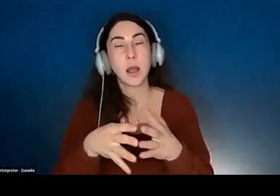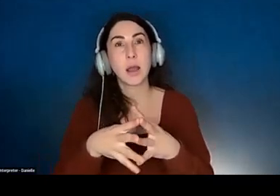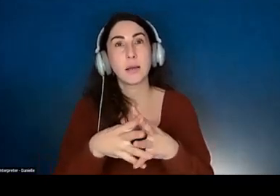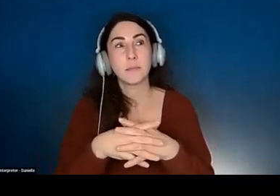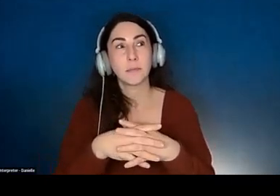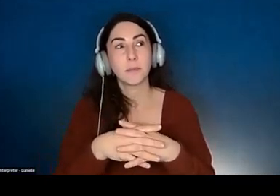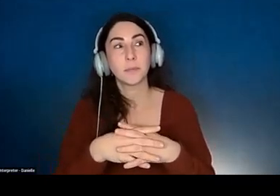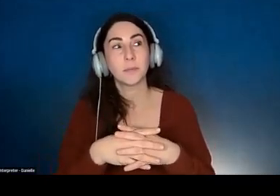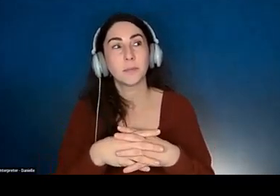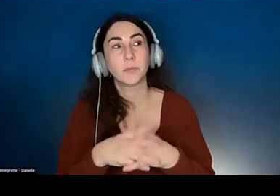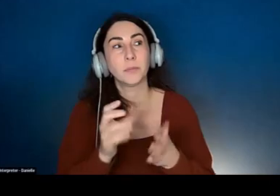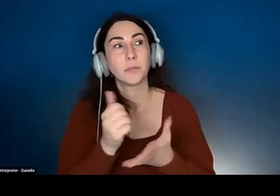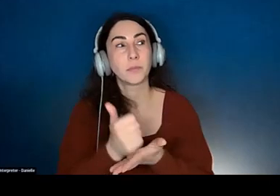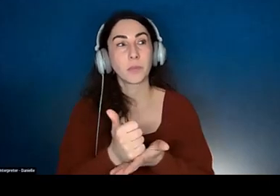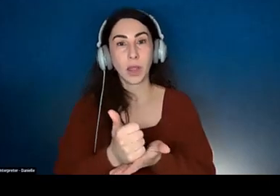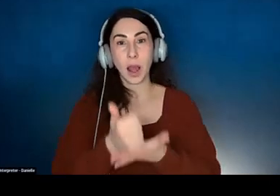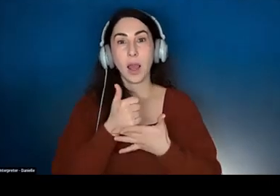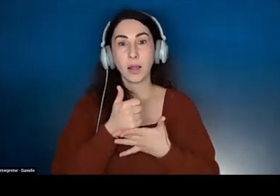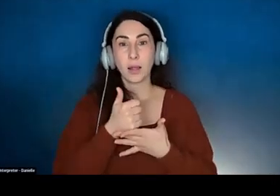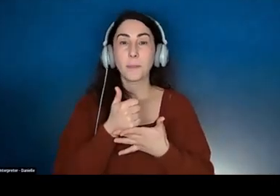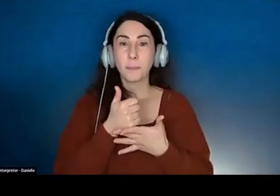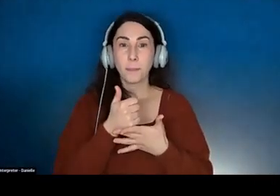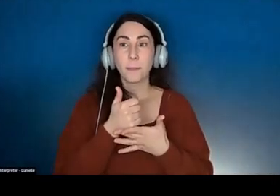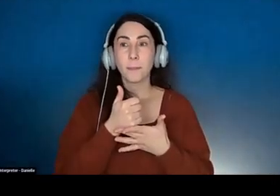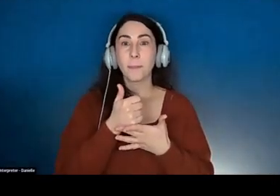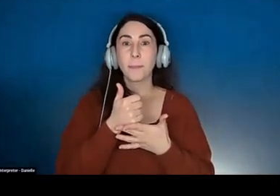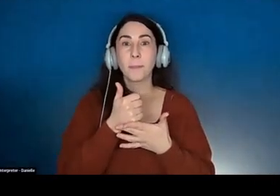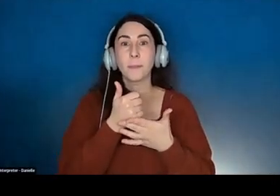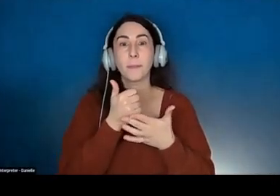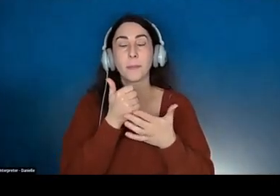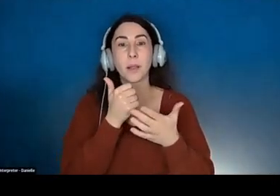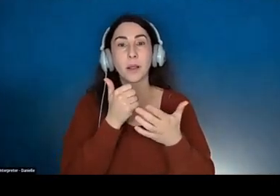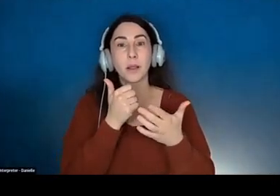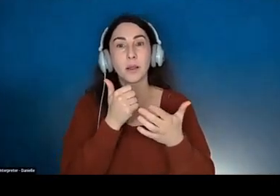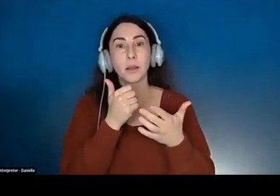us to engage on an earlier basis in the individual's